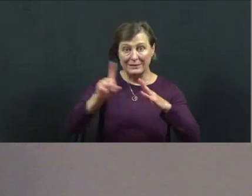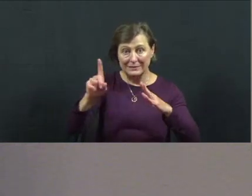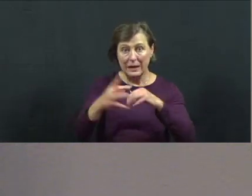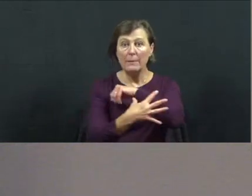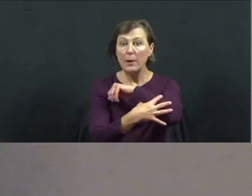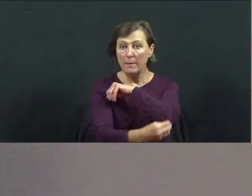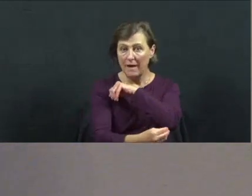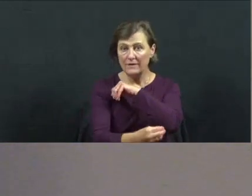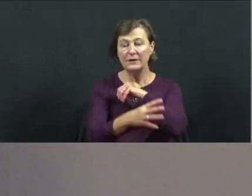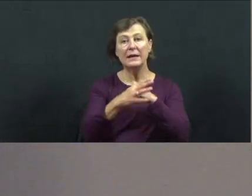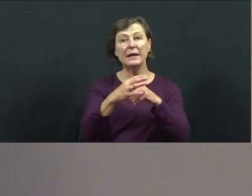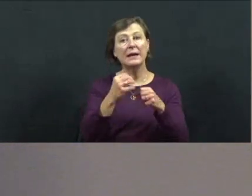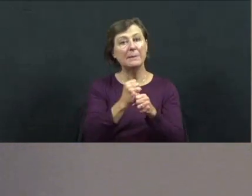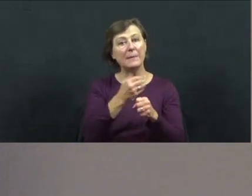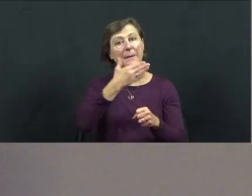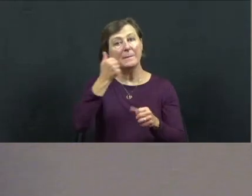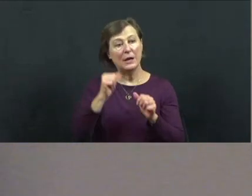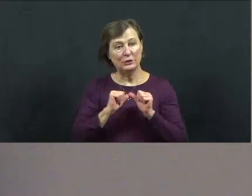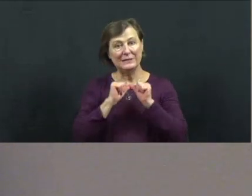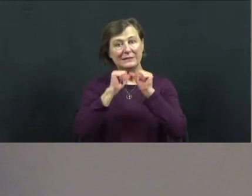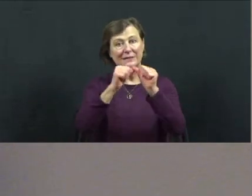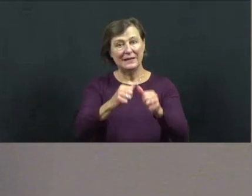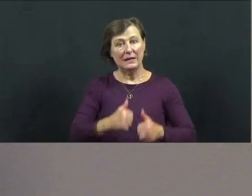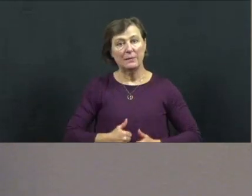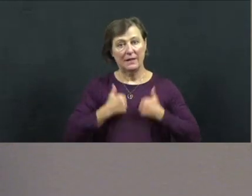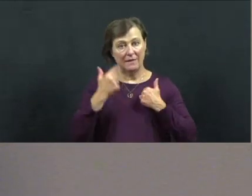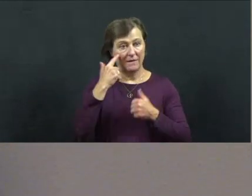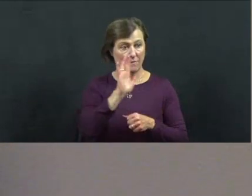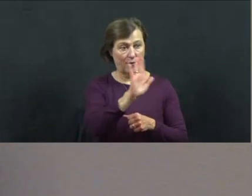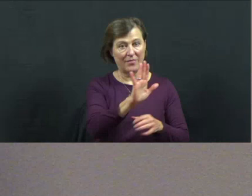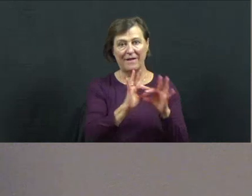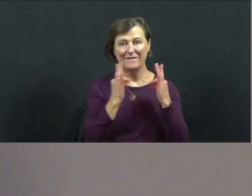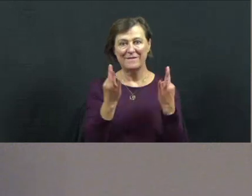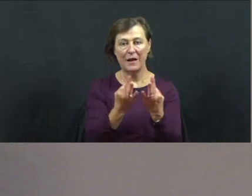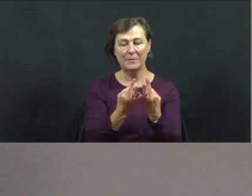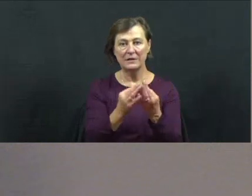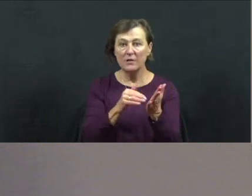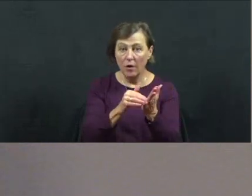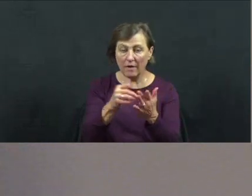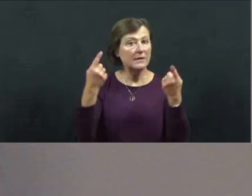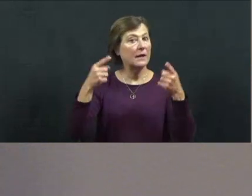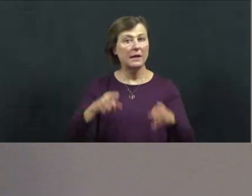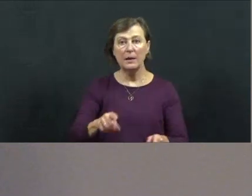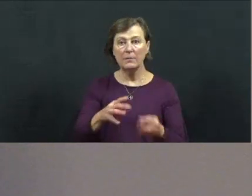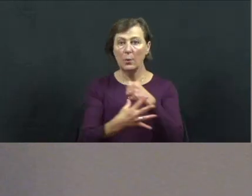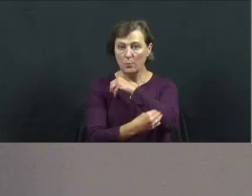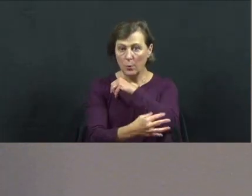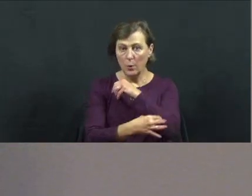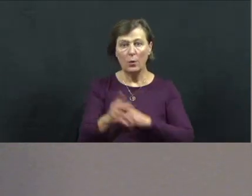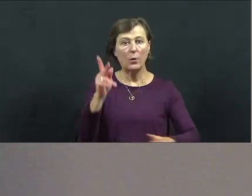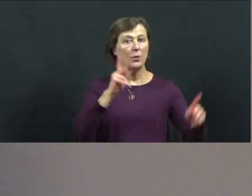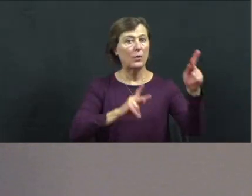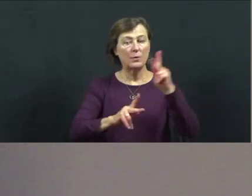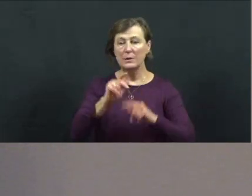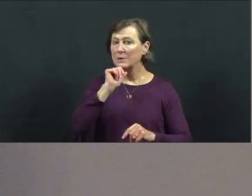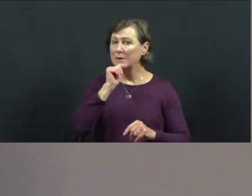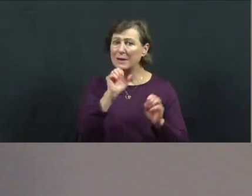and sustainable living for their families. Often, poor people are not able to borrow money to buy